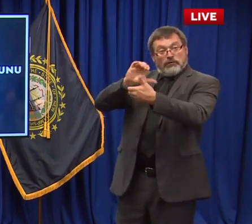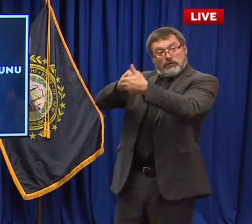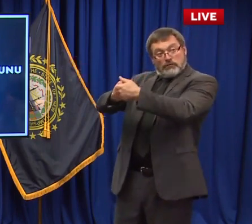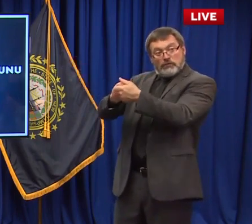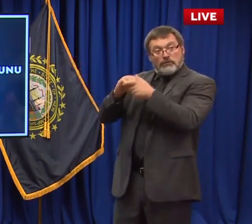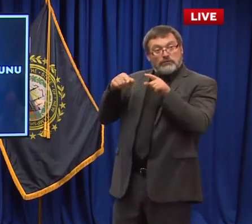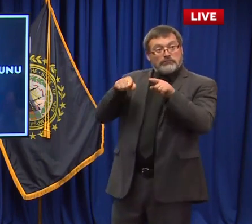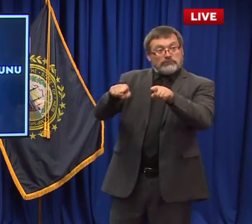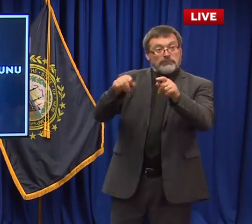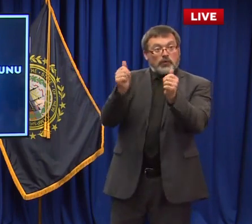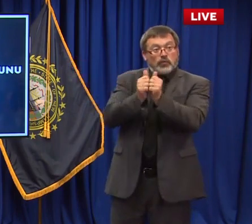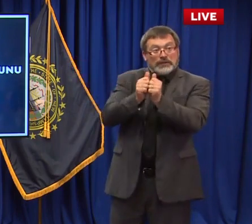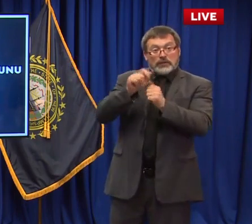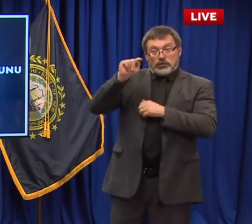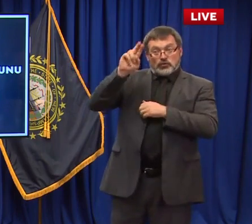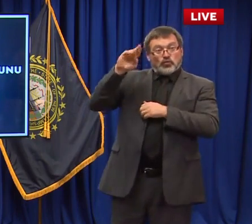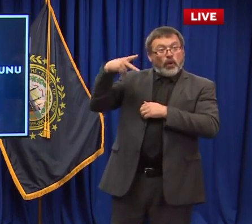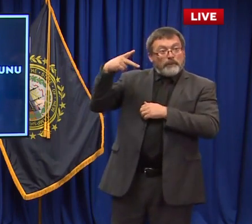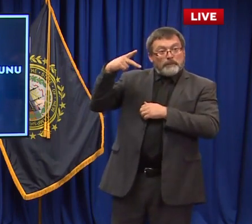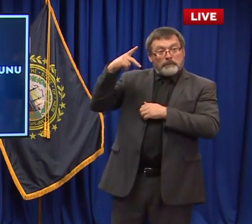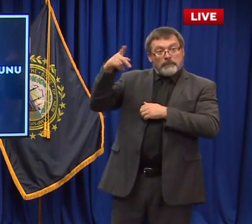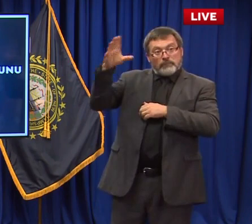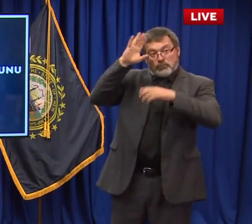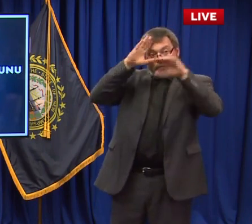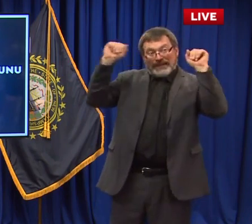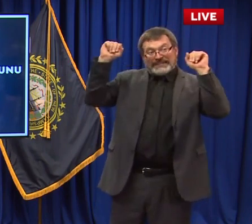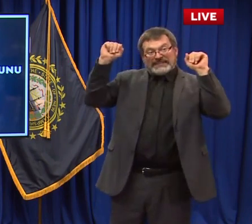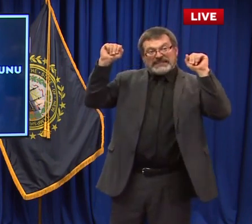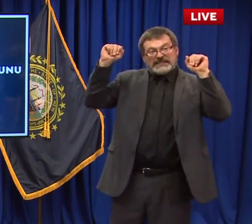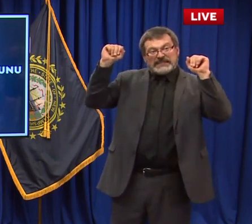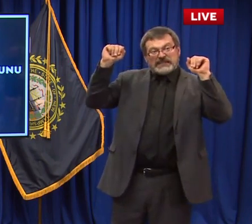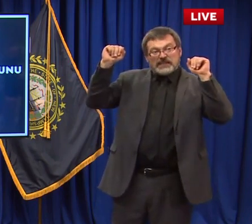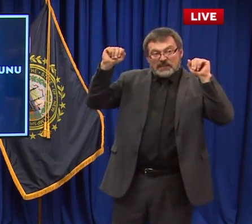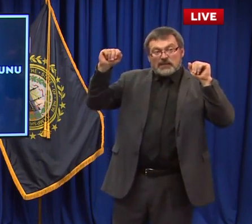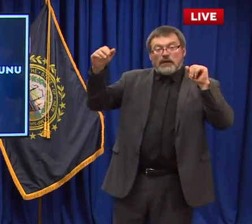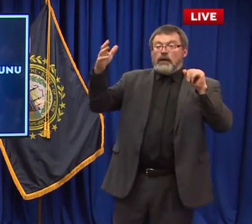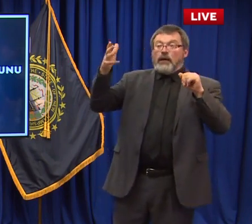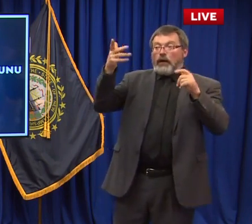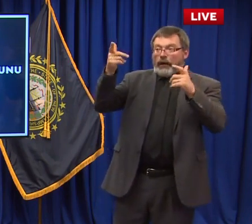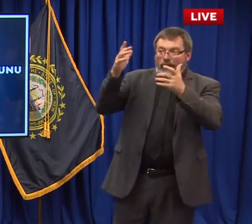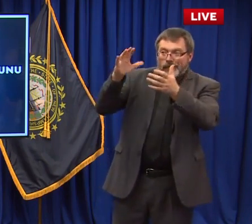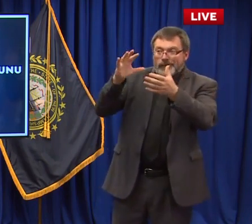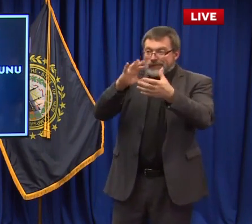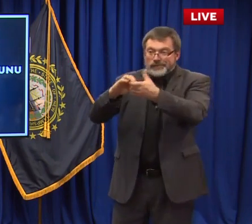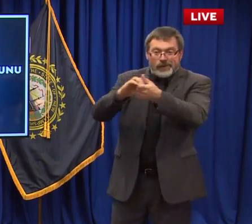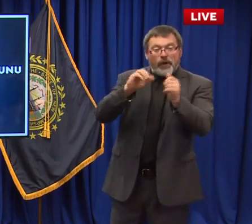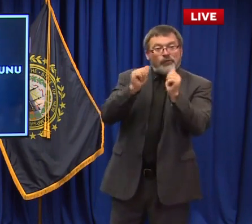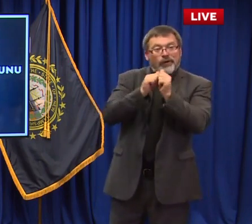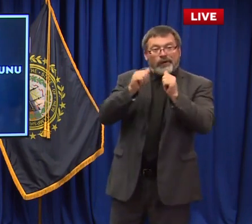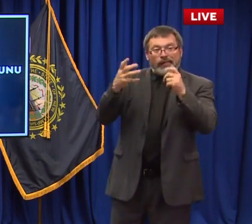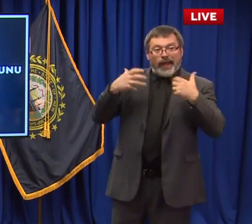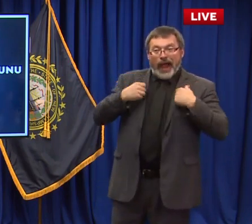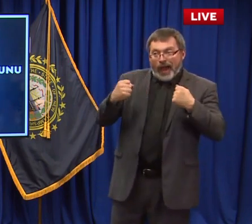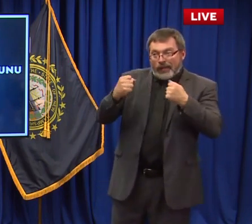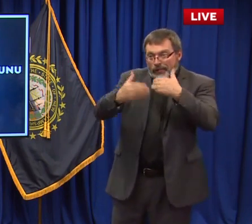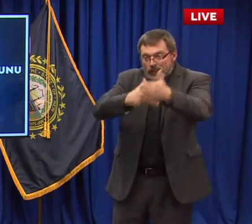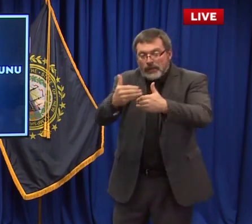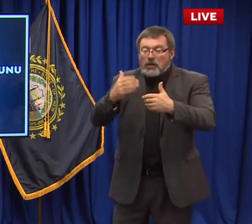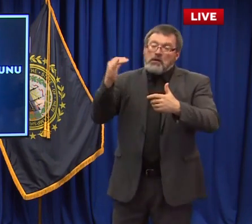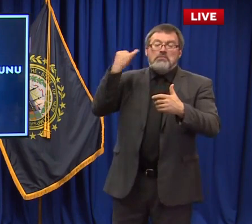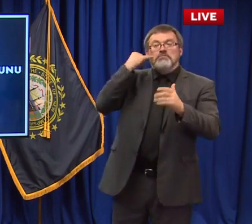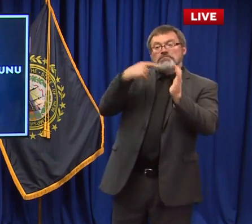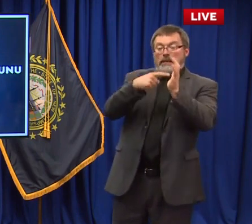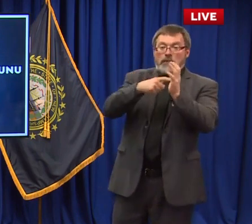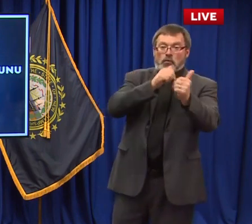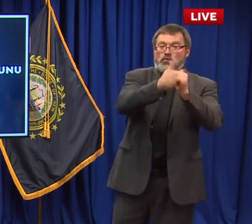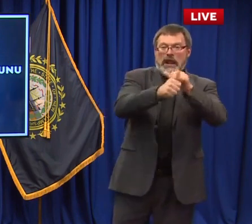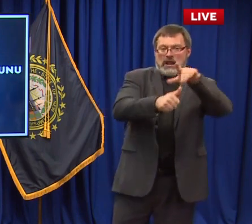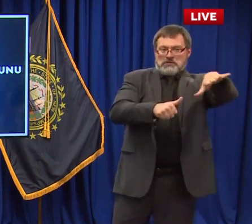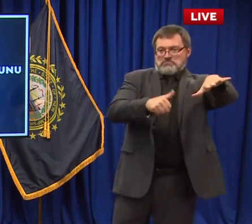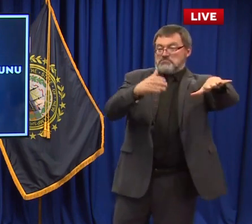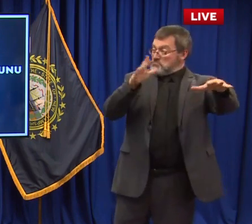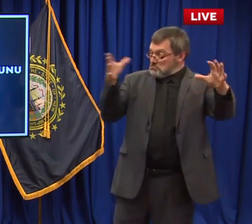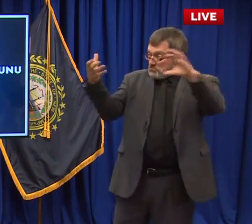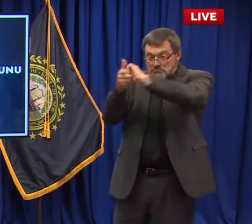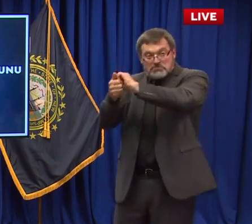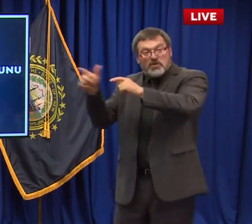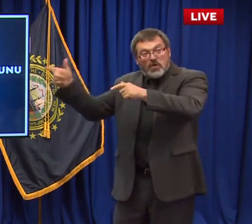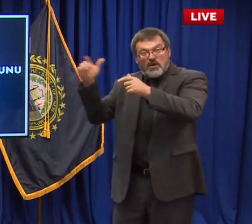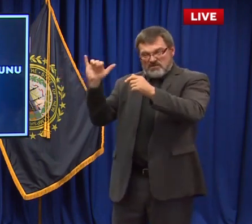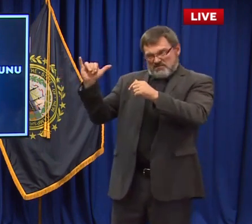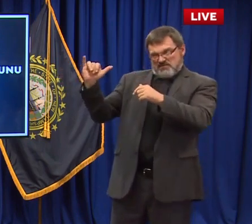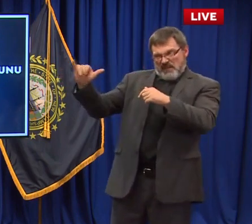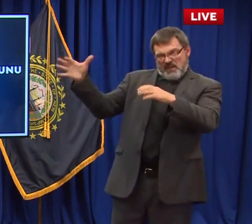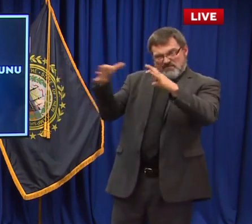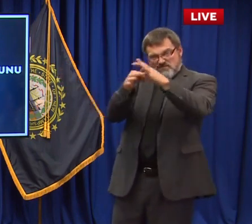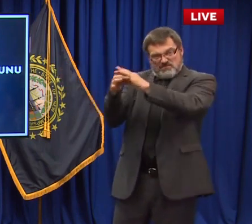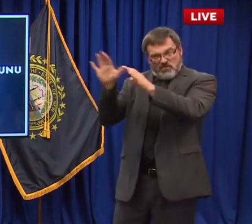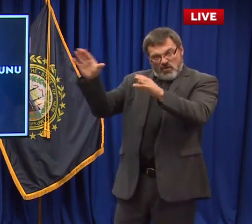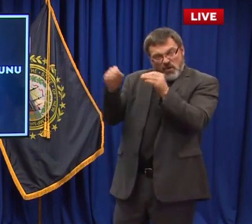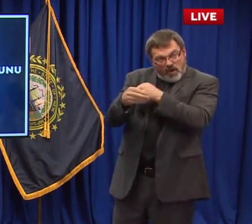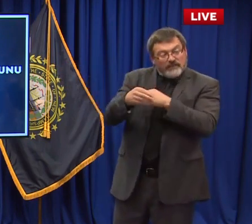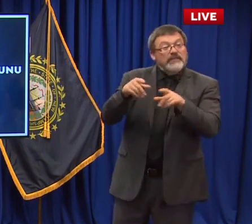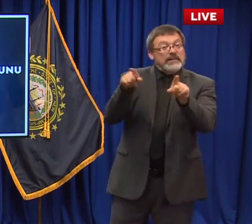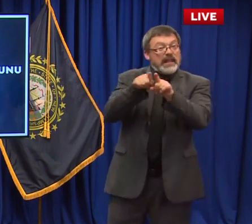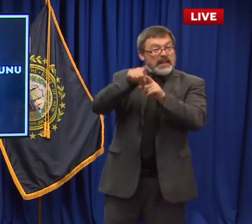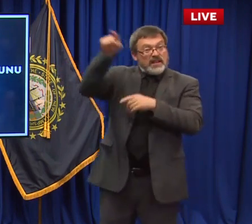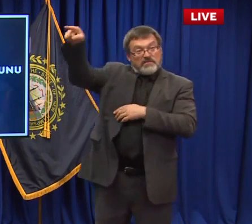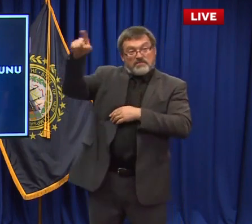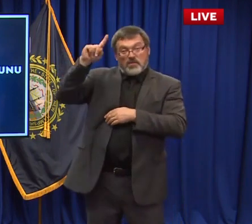WILL YOU BE WORKING WITH THE TRUMP STAFF AS YOU HAVE FOR THE NEW HAMPSHIRE MOTOR SPEEDWAY EVENT AND OTHER BIG EVENTS TO COORDINATE A SAFE -- PROVIDE PUBLIC SAFETY?